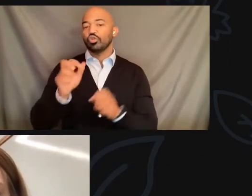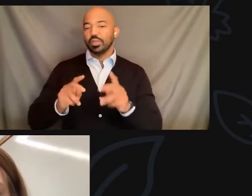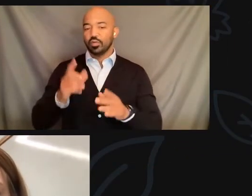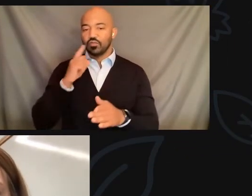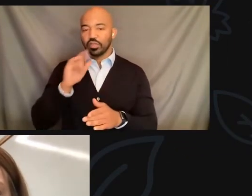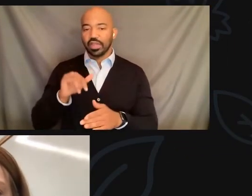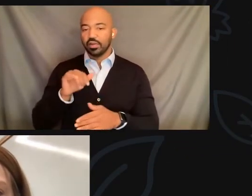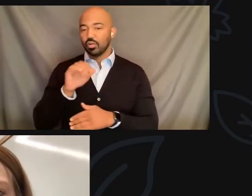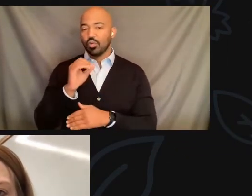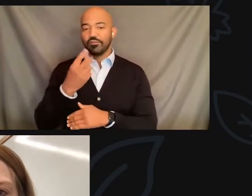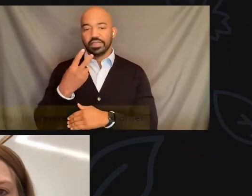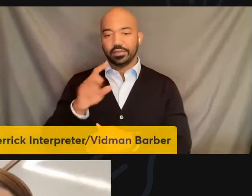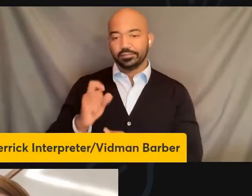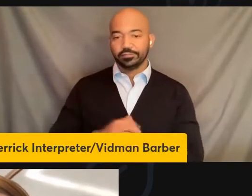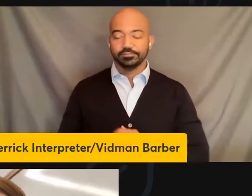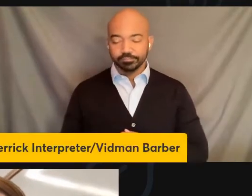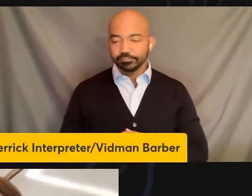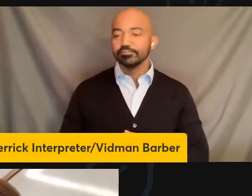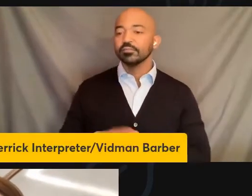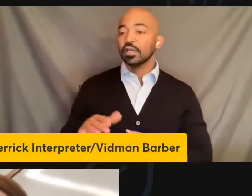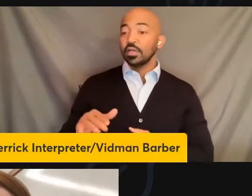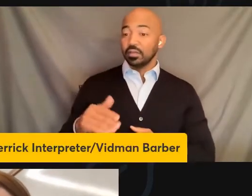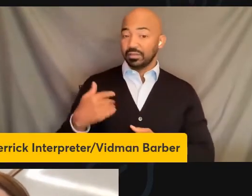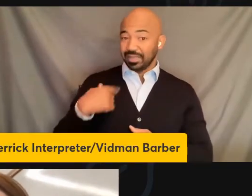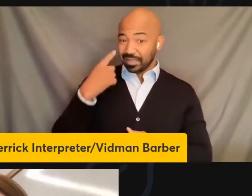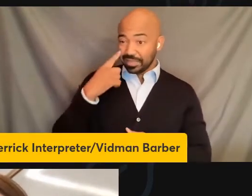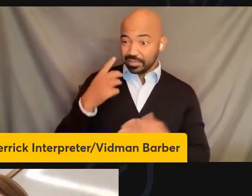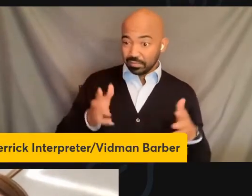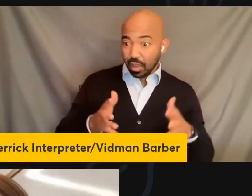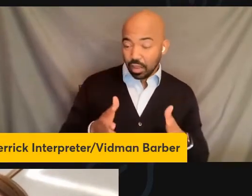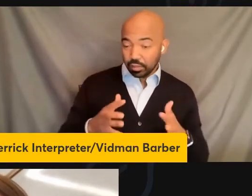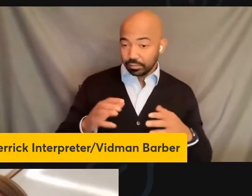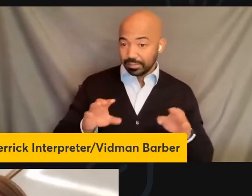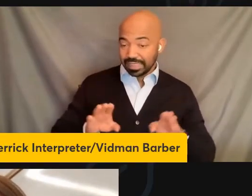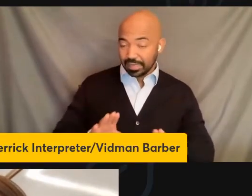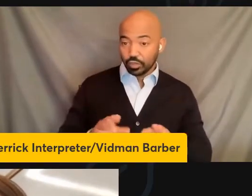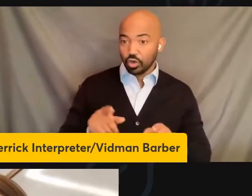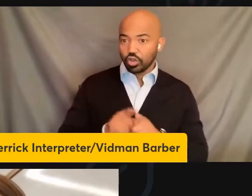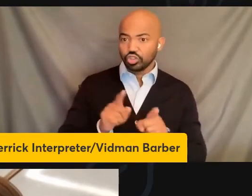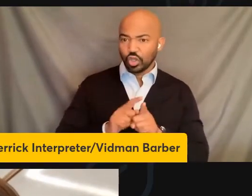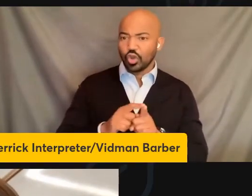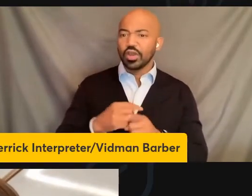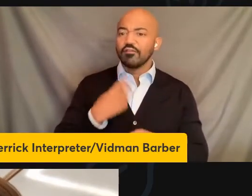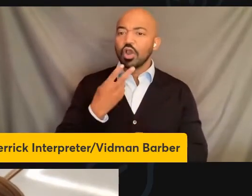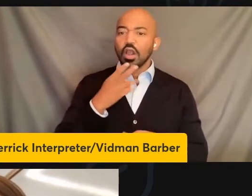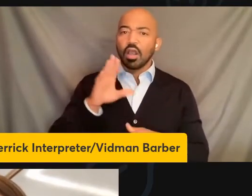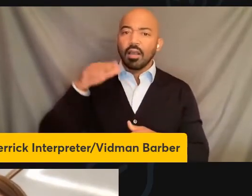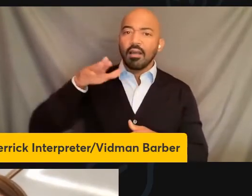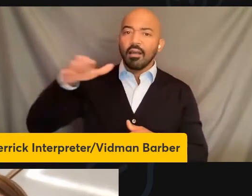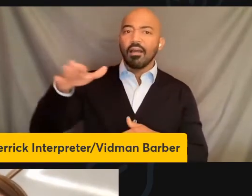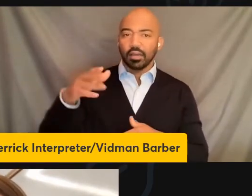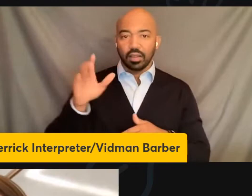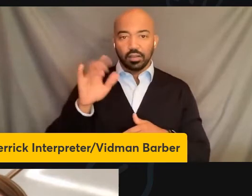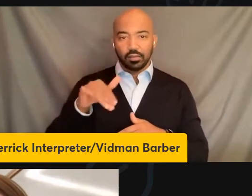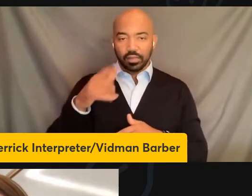Um, do you think that the anxious behavior and higher vocalization could be to compensate for the lower sociability?